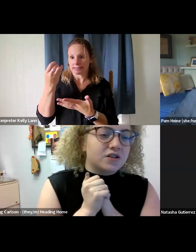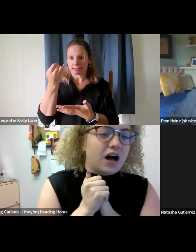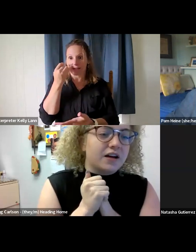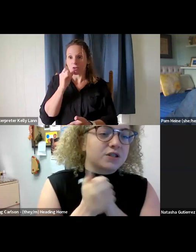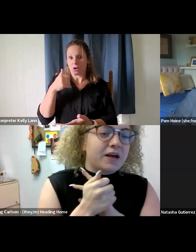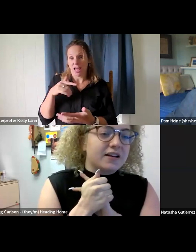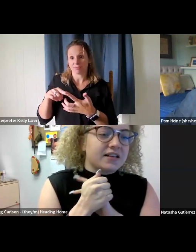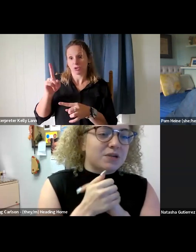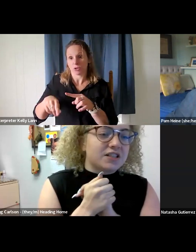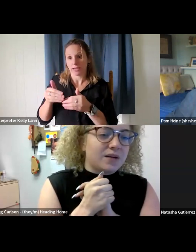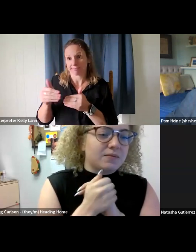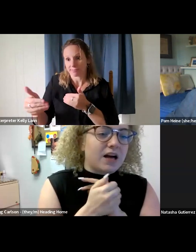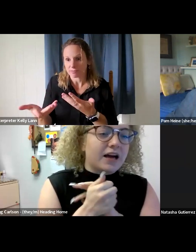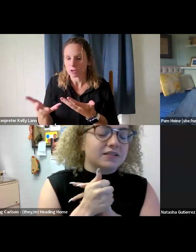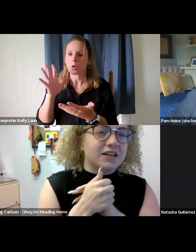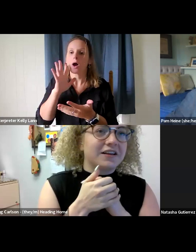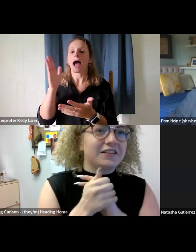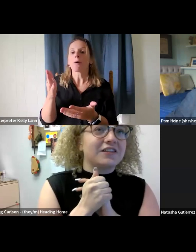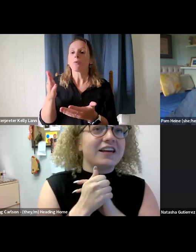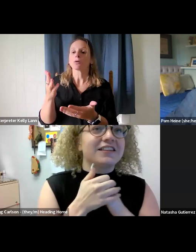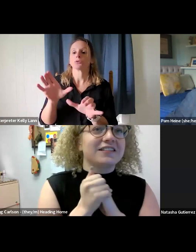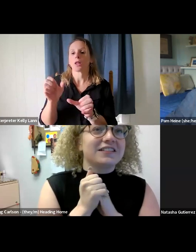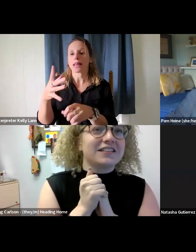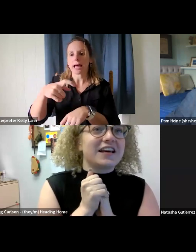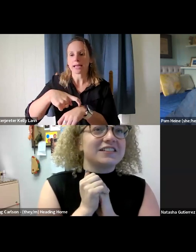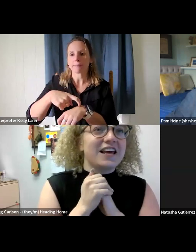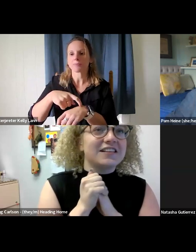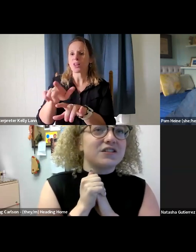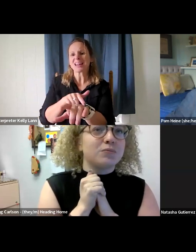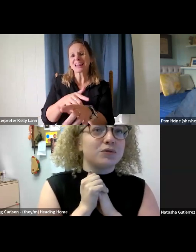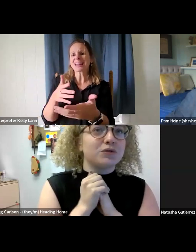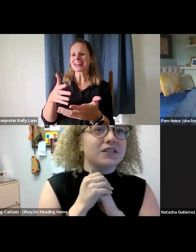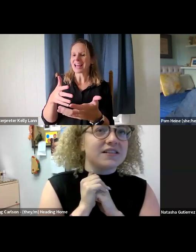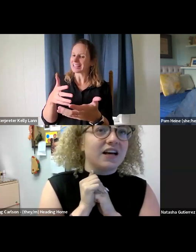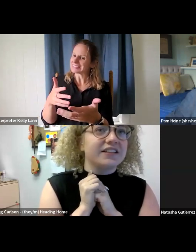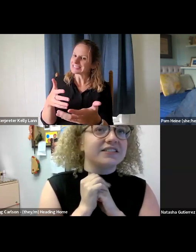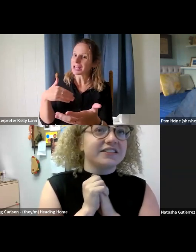And so I will spend as much time. The length that it takes to prove that this client